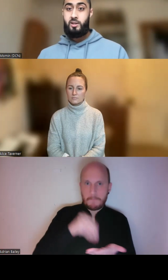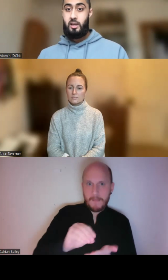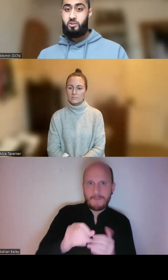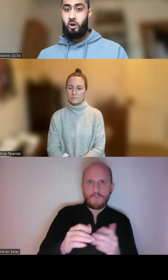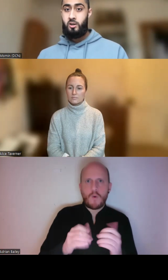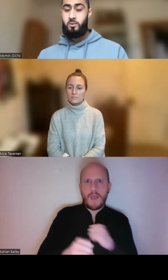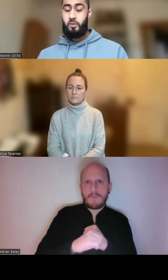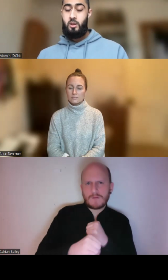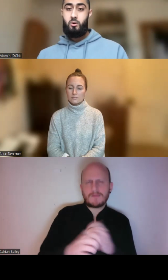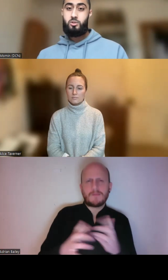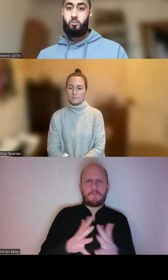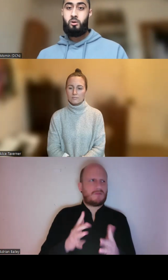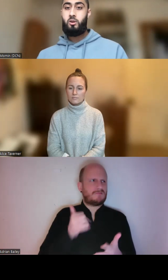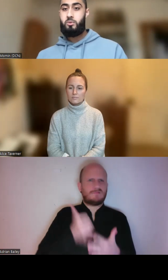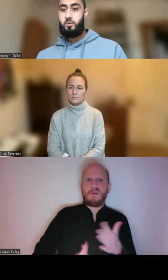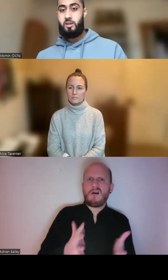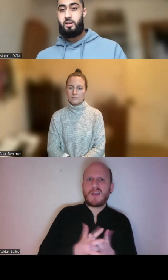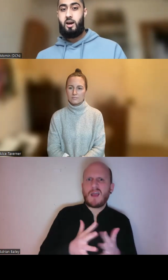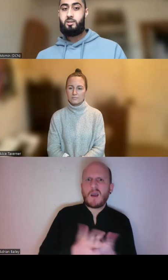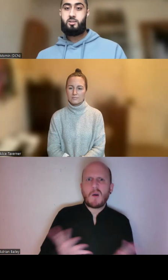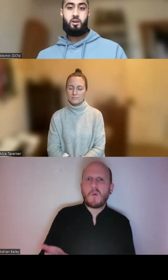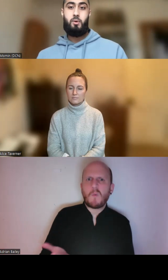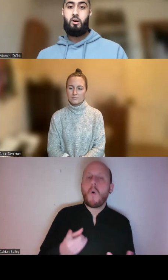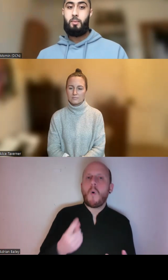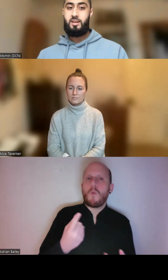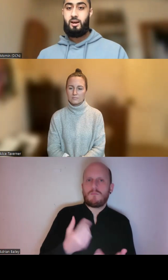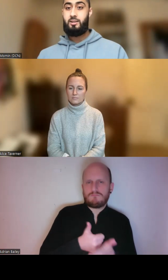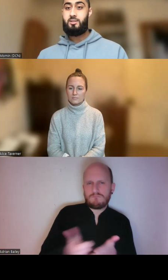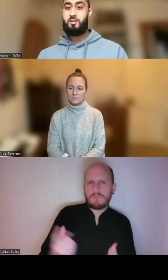where to get started. Someone will come to me and ask about Meta ads,